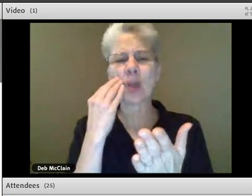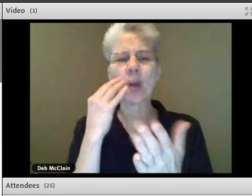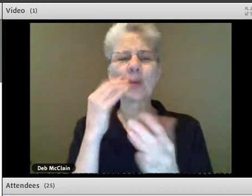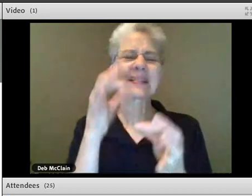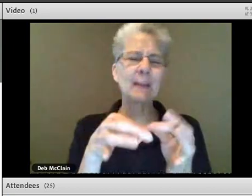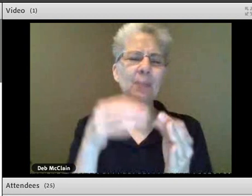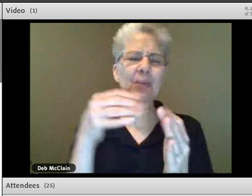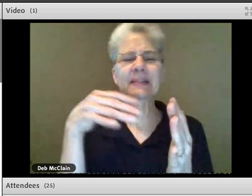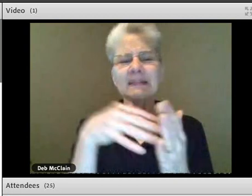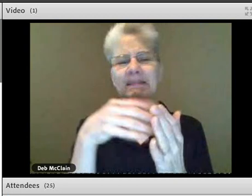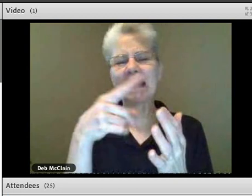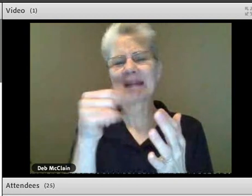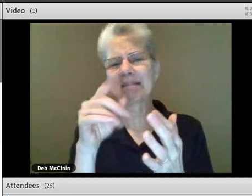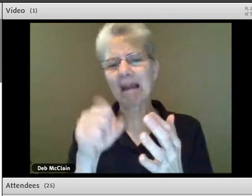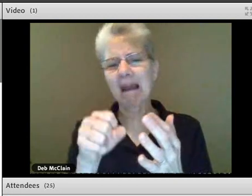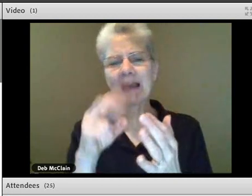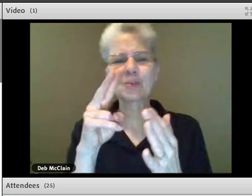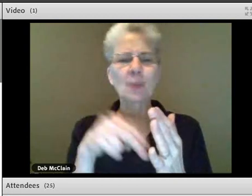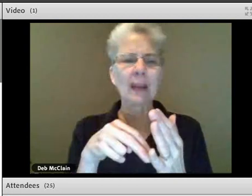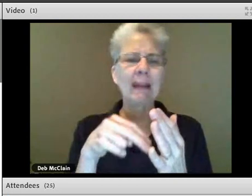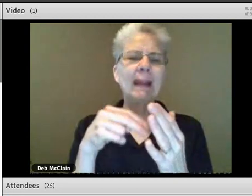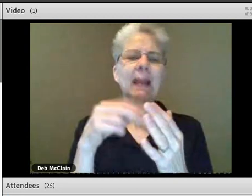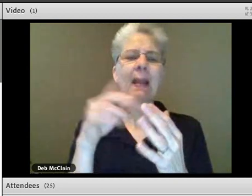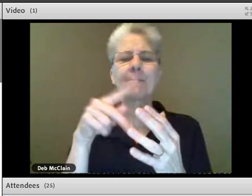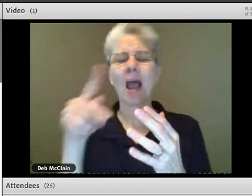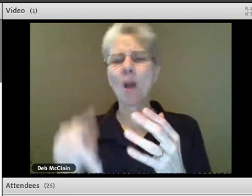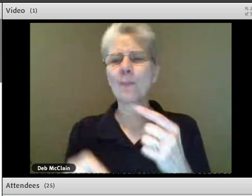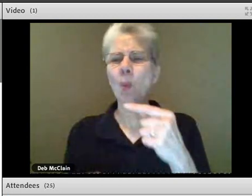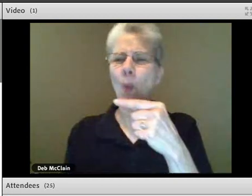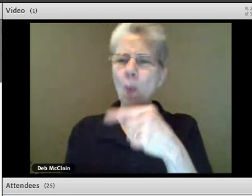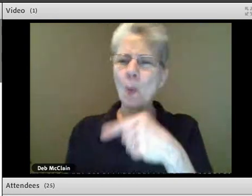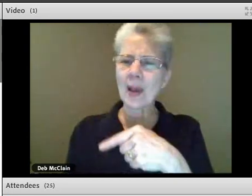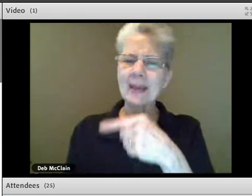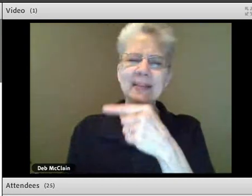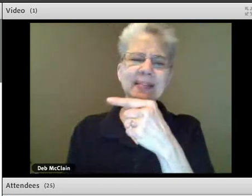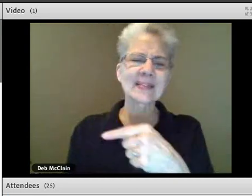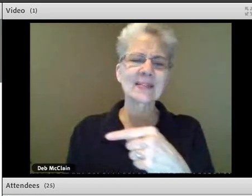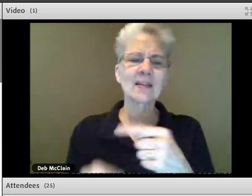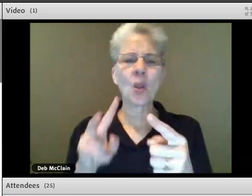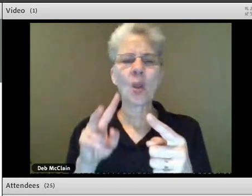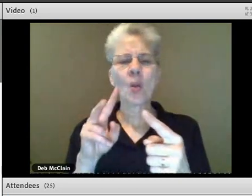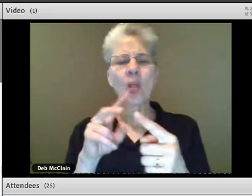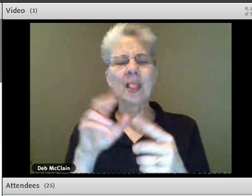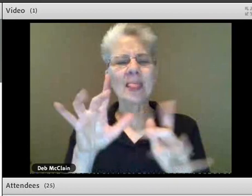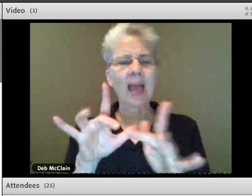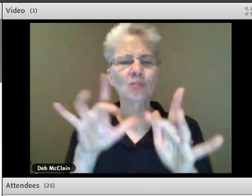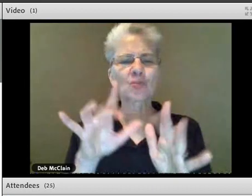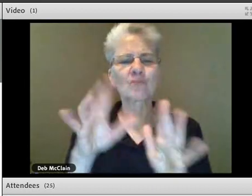reading materials, PowerPoints. You can even plug in to third-party websites, so let's say, going back to security,